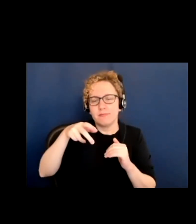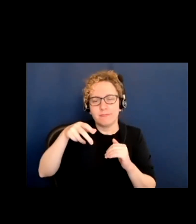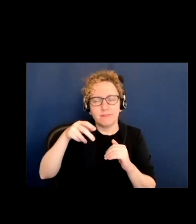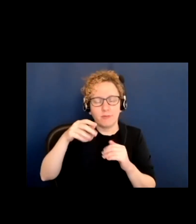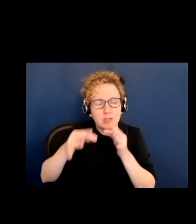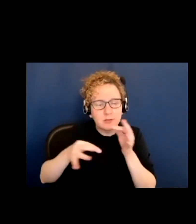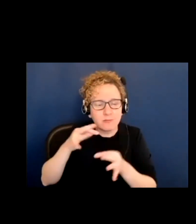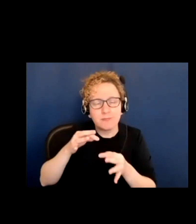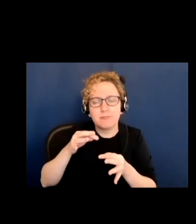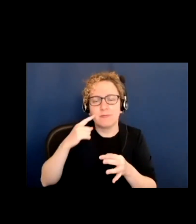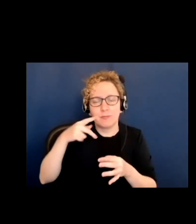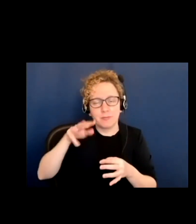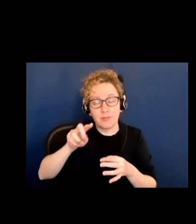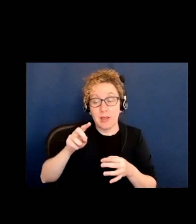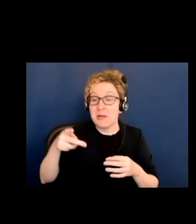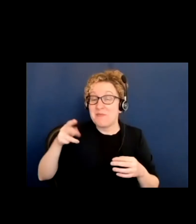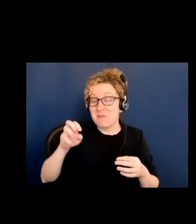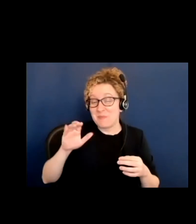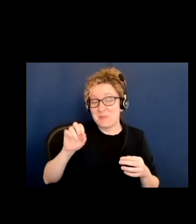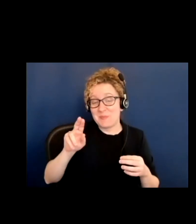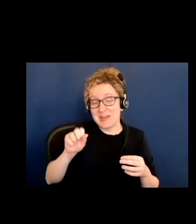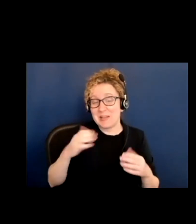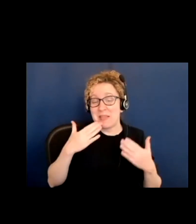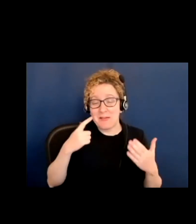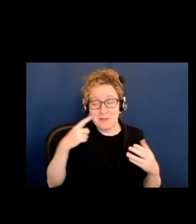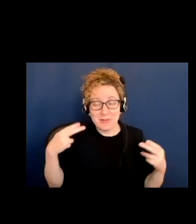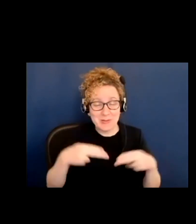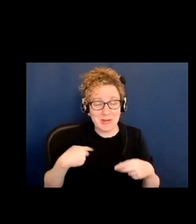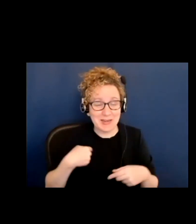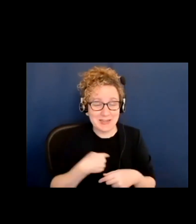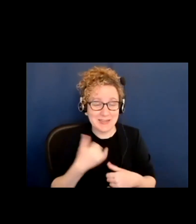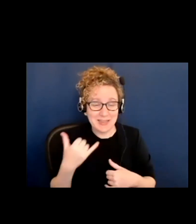Precious thank you so much for joining us today and sharing your talent with us.